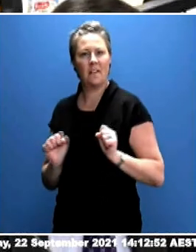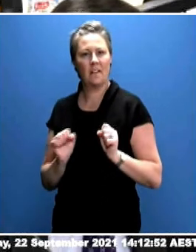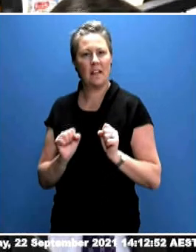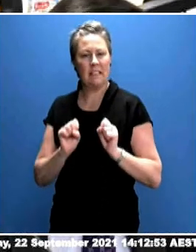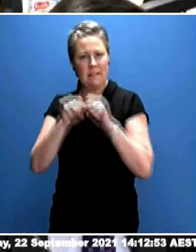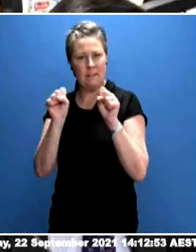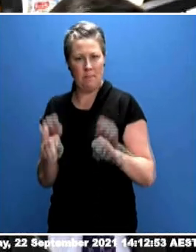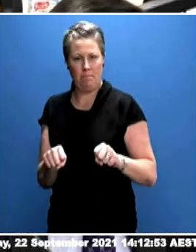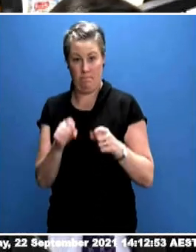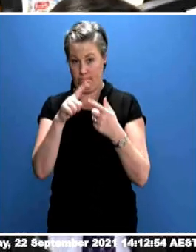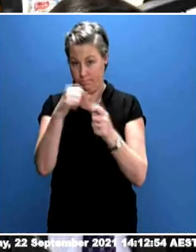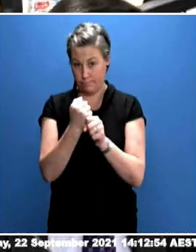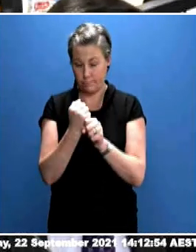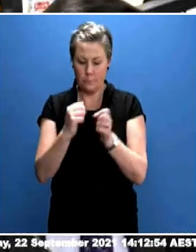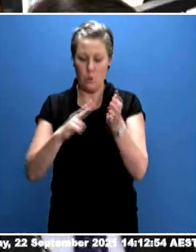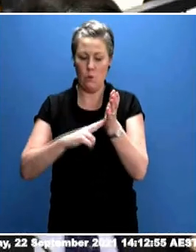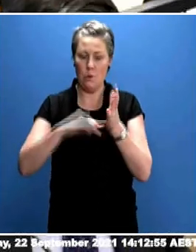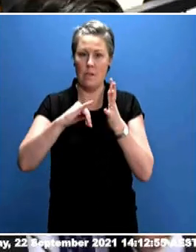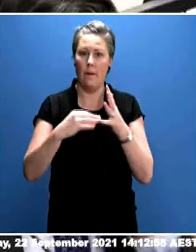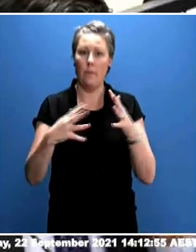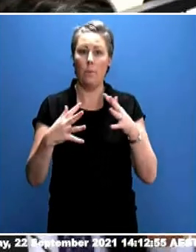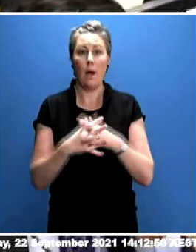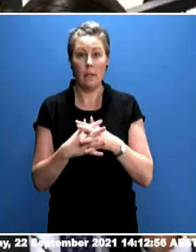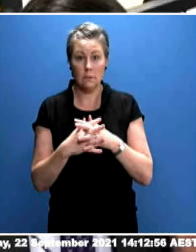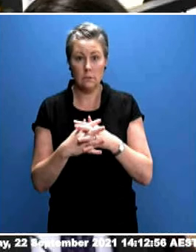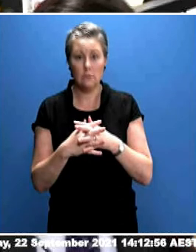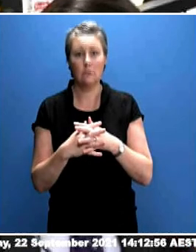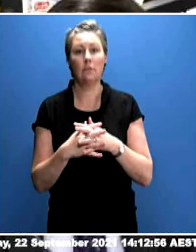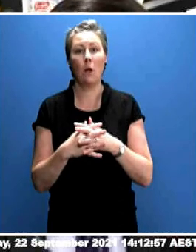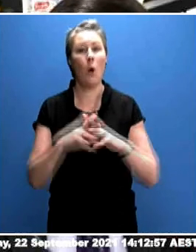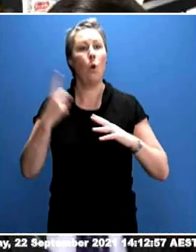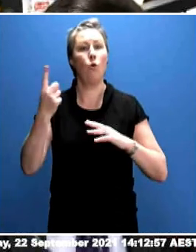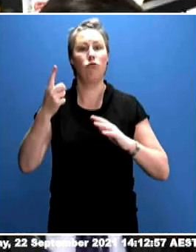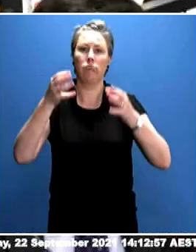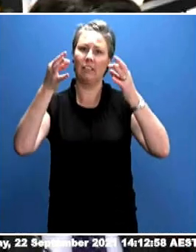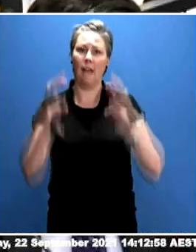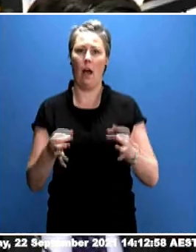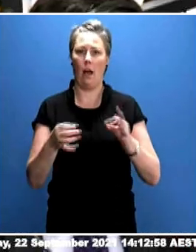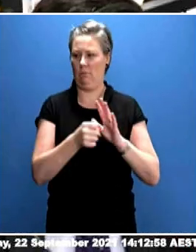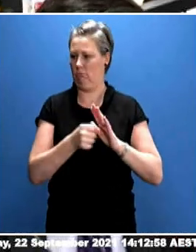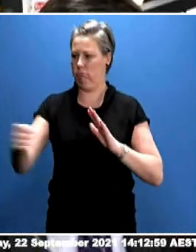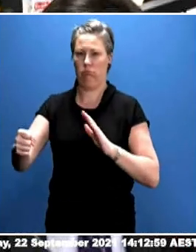South Wales, Secure Care orders are made by the Supreme Court with the